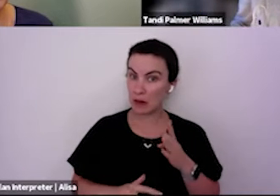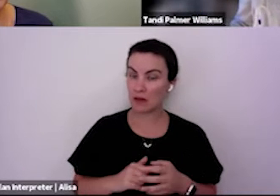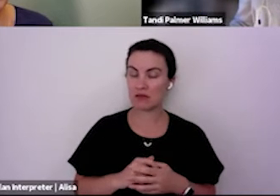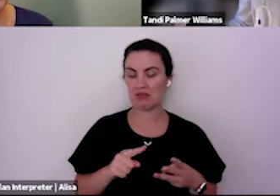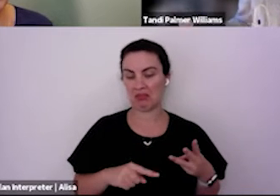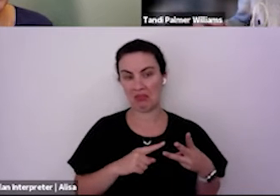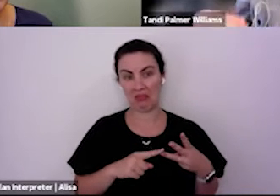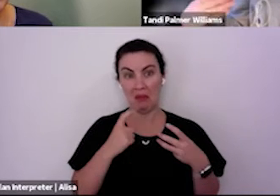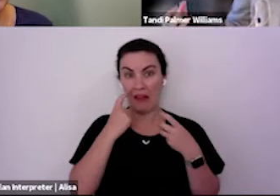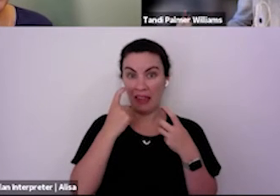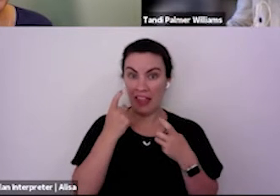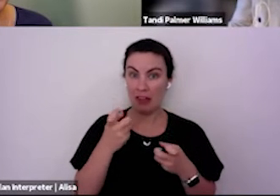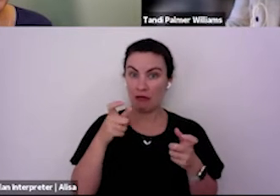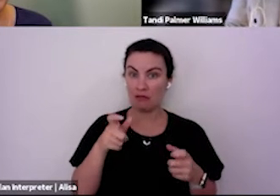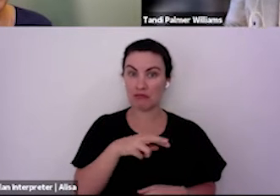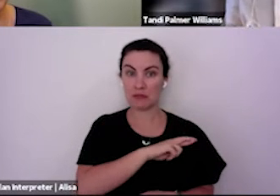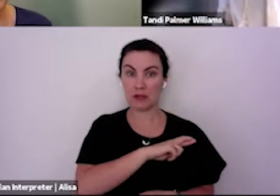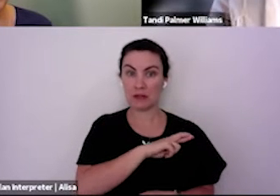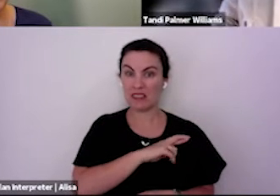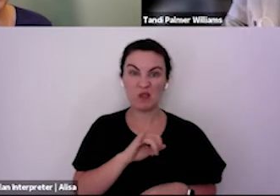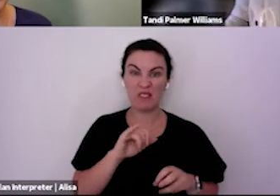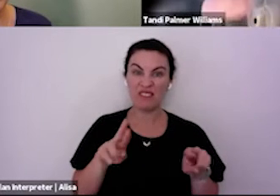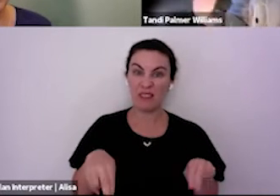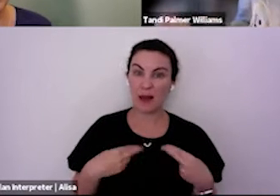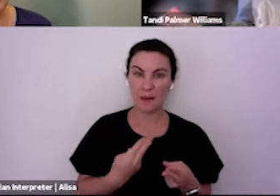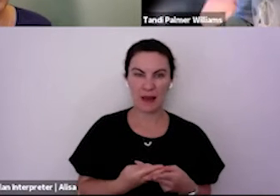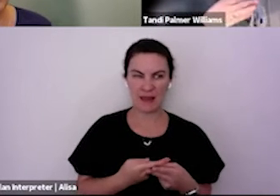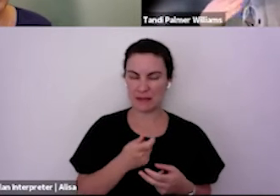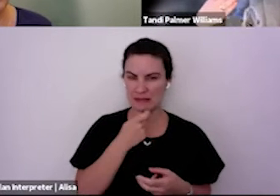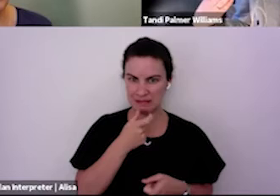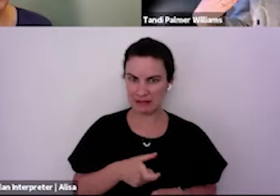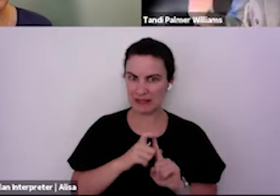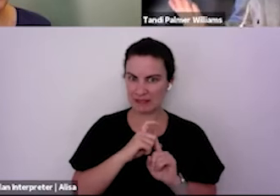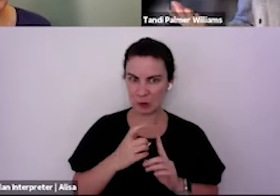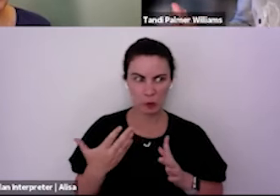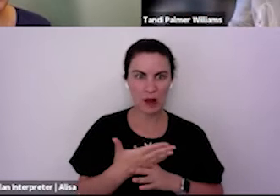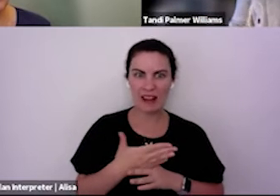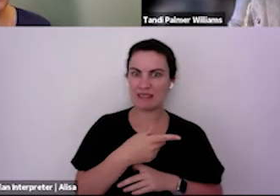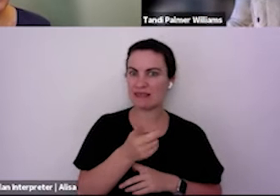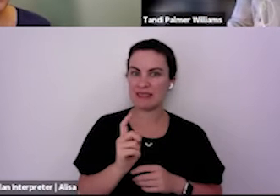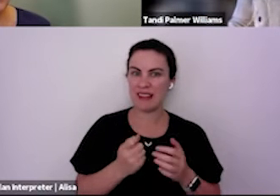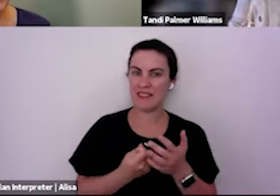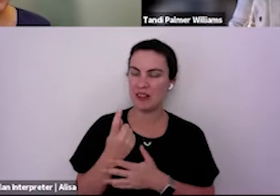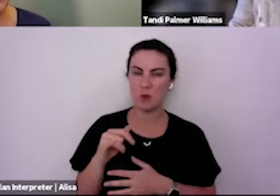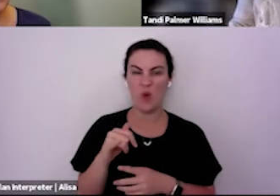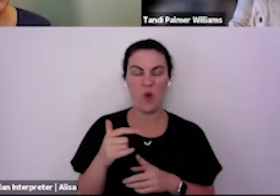family at home where they live somewhere that it isn't easy to get home too late at night from something.